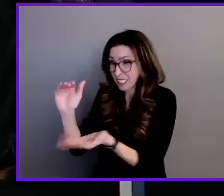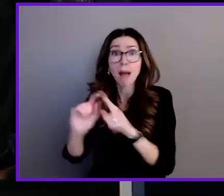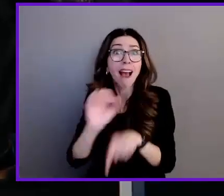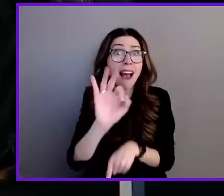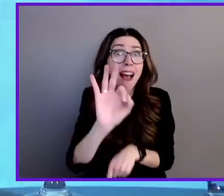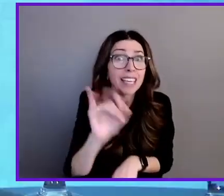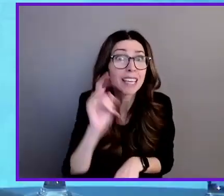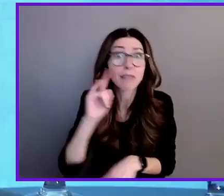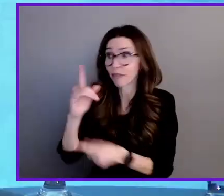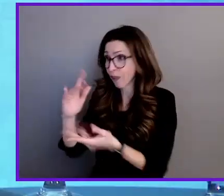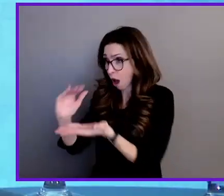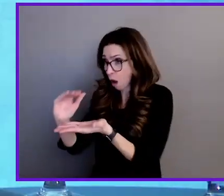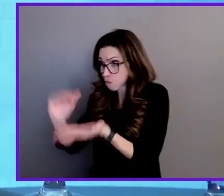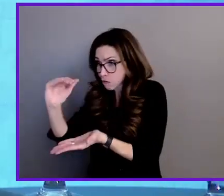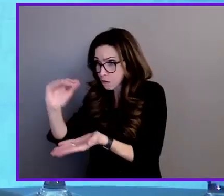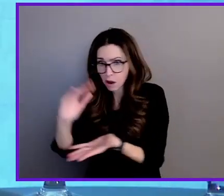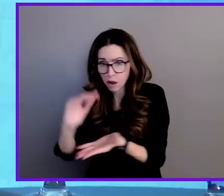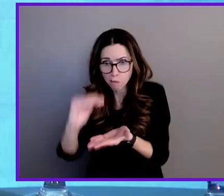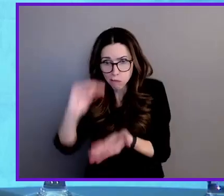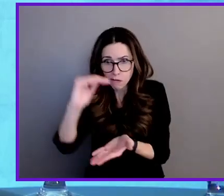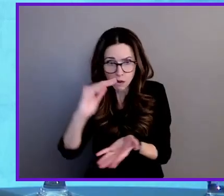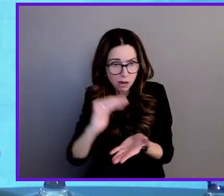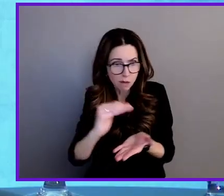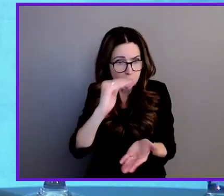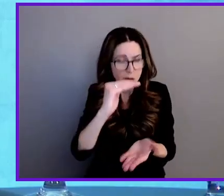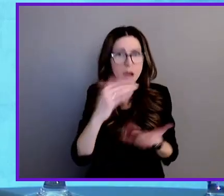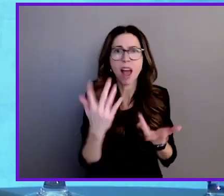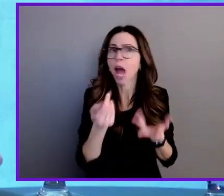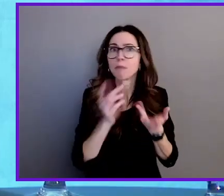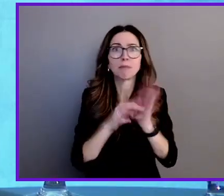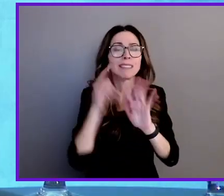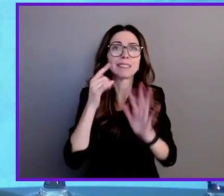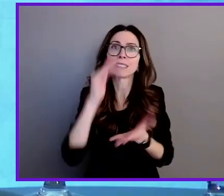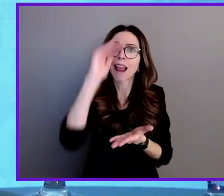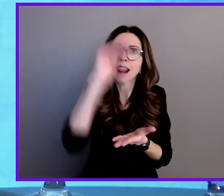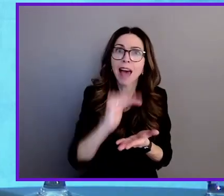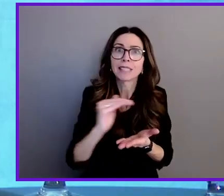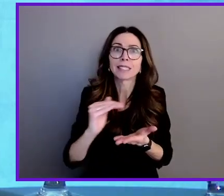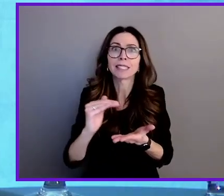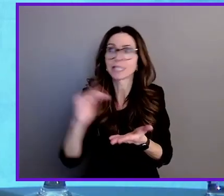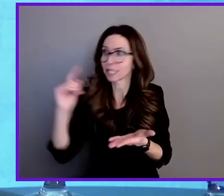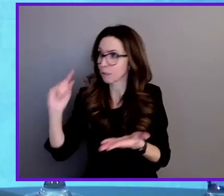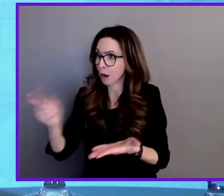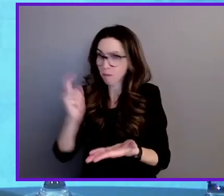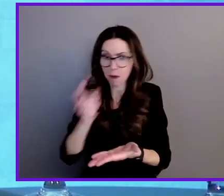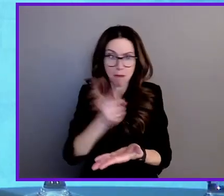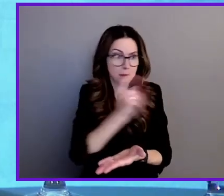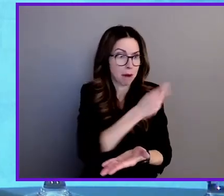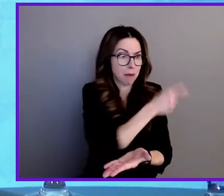So, we’re trying to keep a balance to make sure that we don’t create a cliff in terms